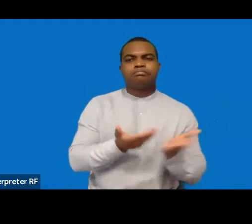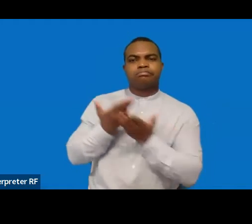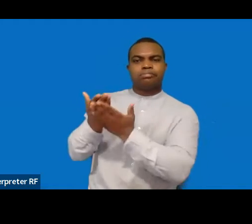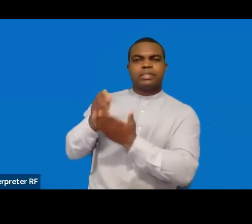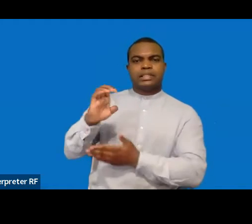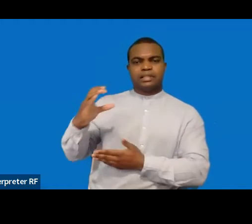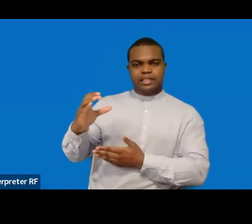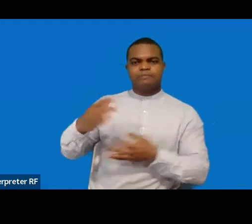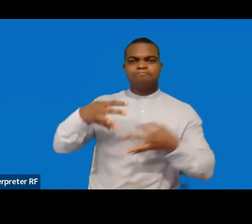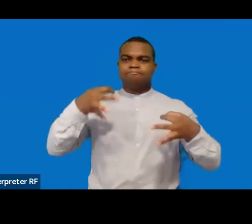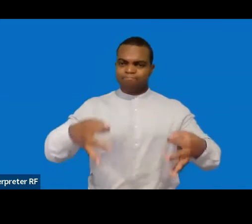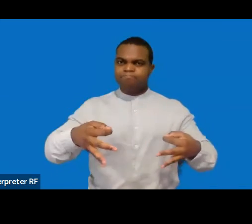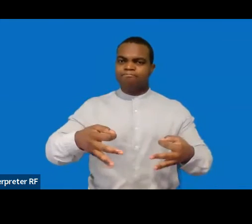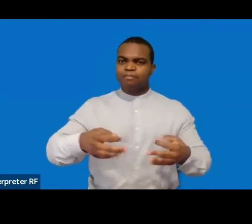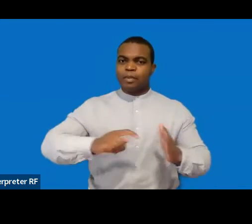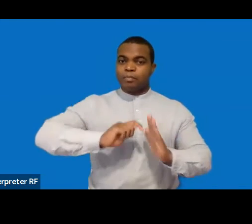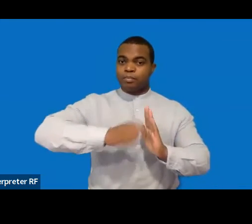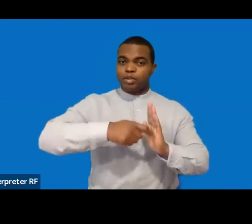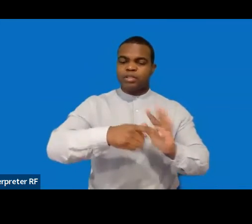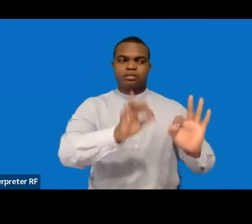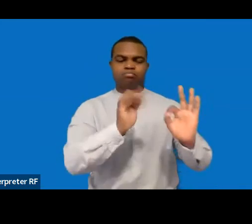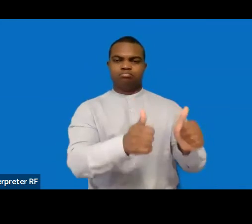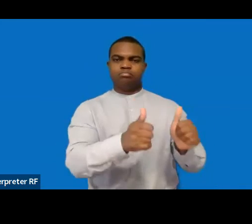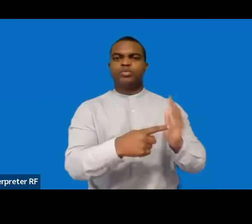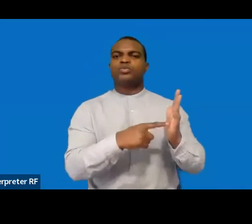And therefore they proposed, in 2023,